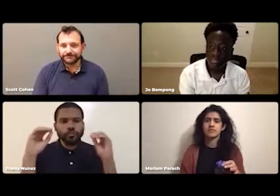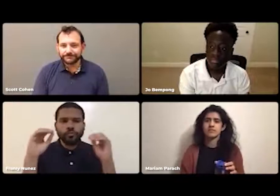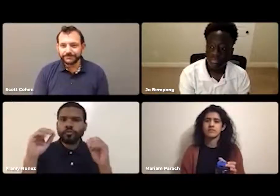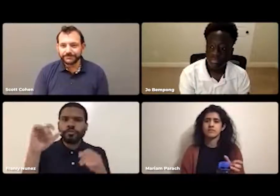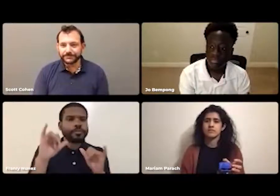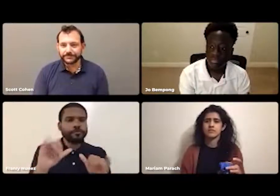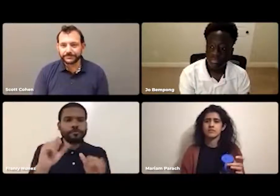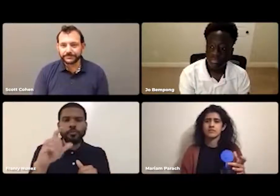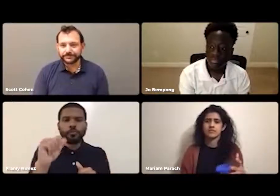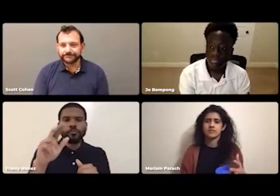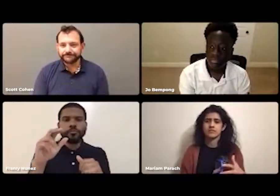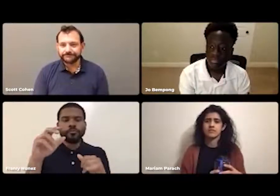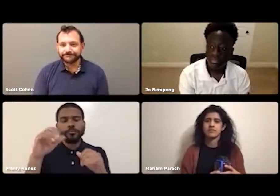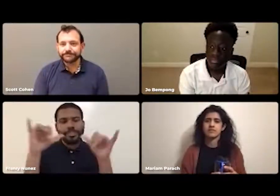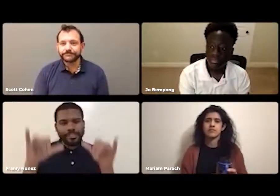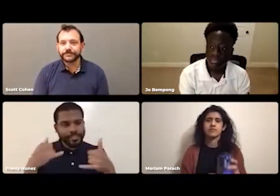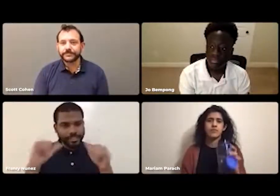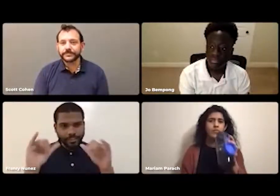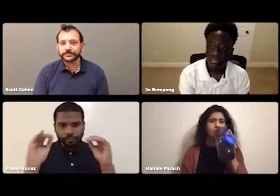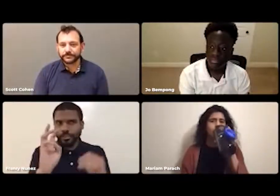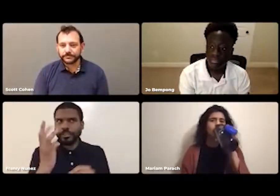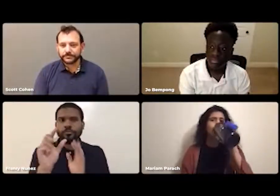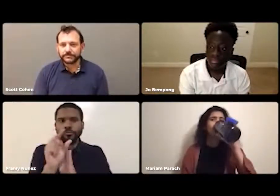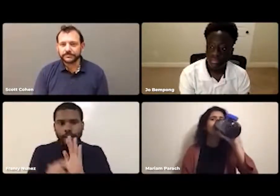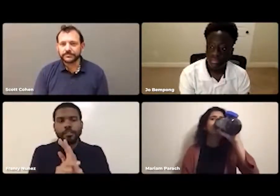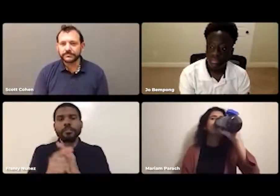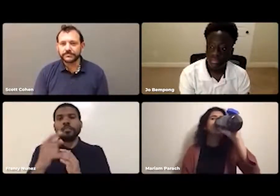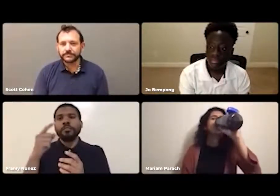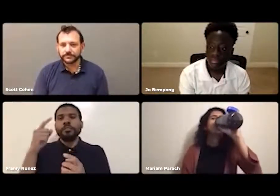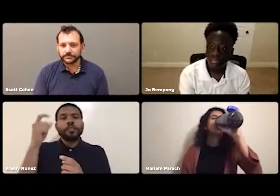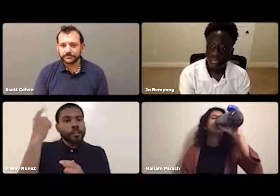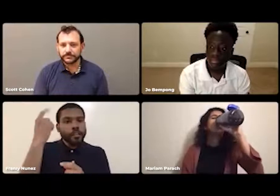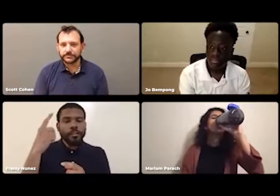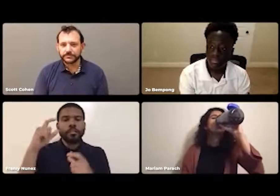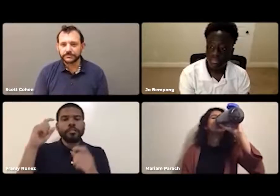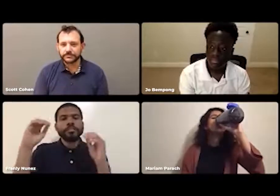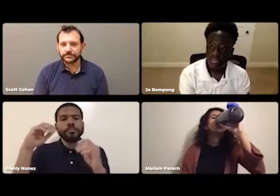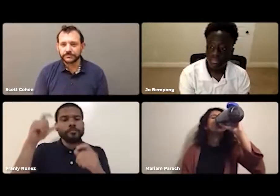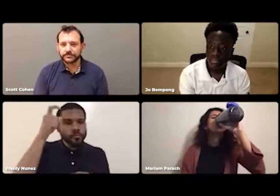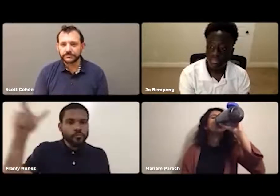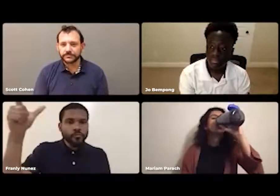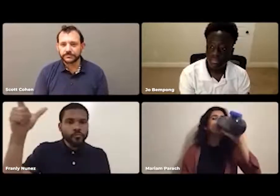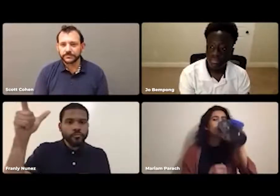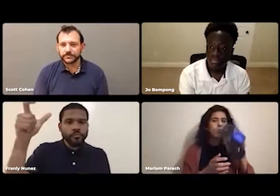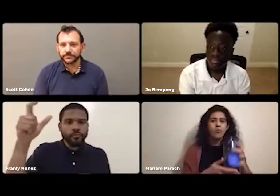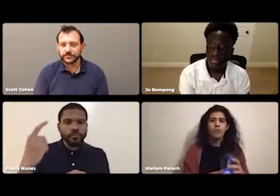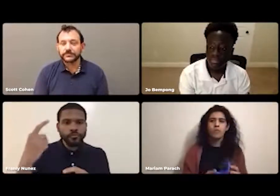Sixth grade, I don't remember too much. There was another solar system presentation that was redundant.